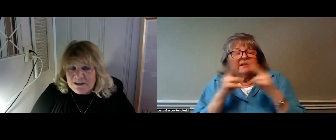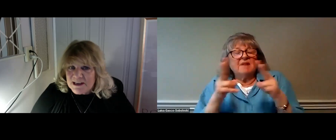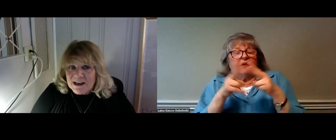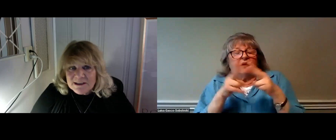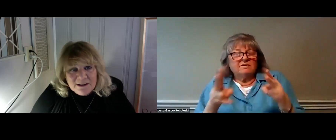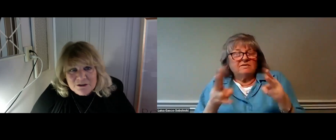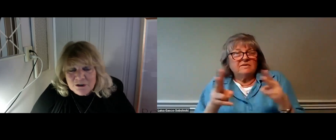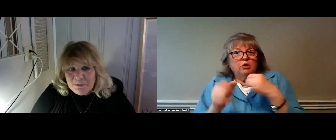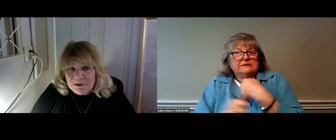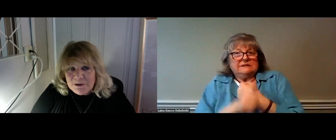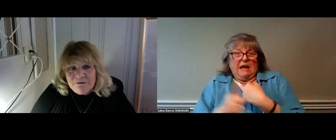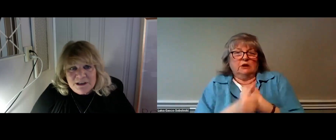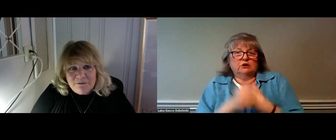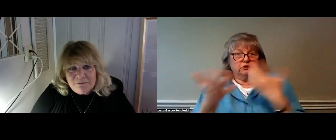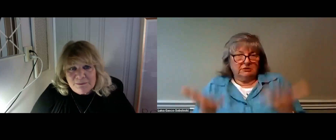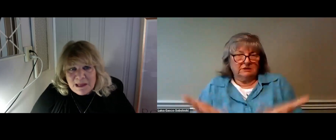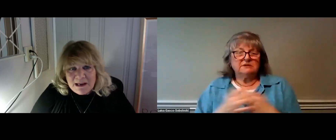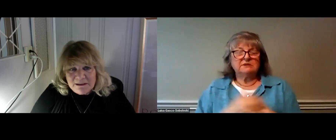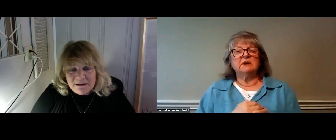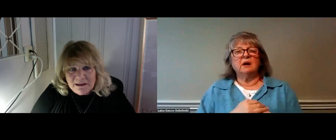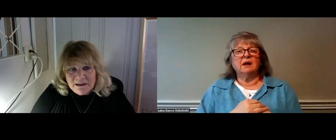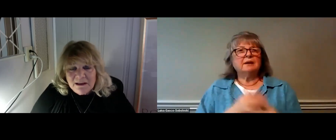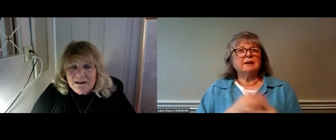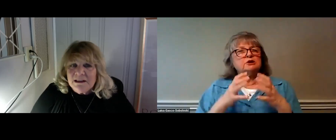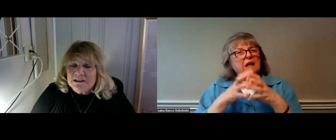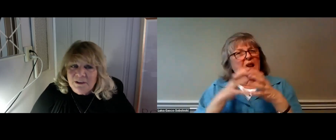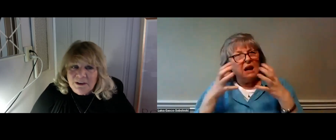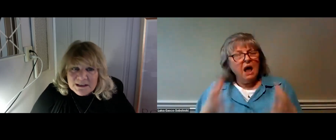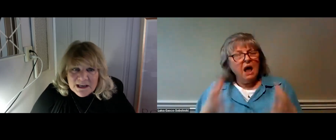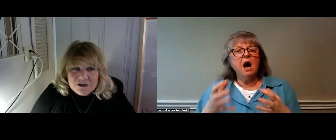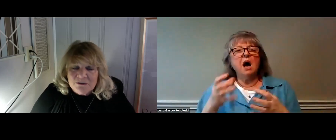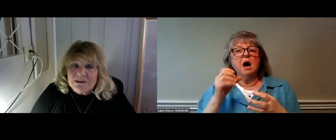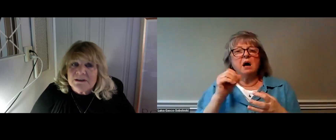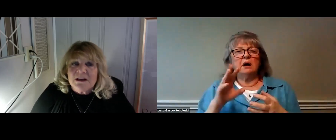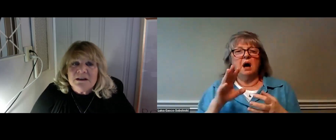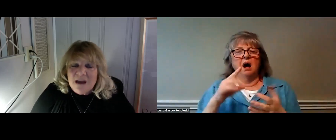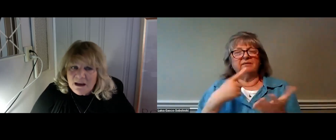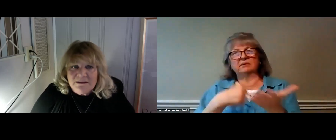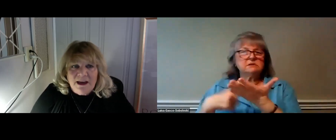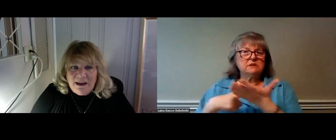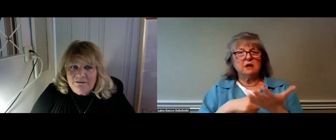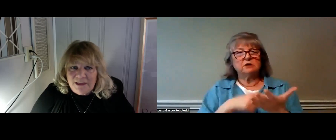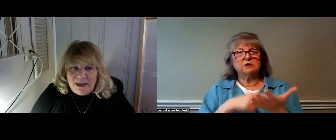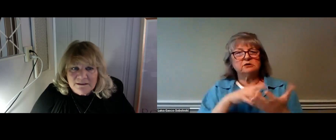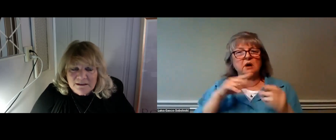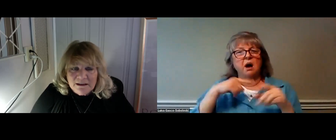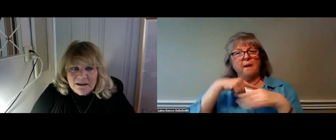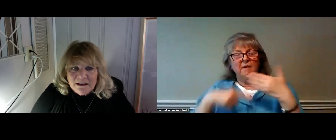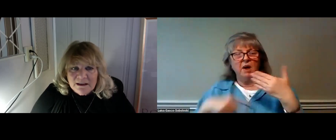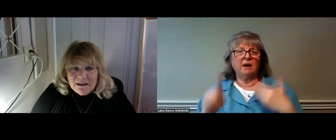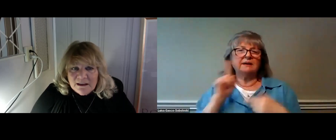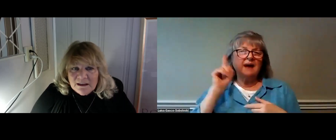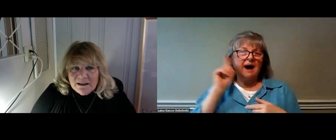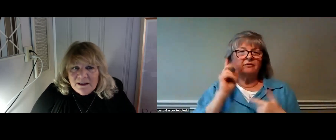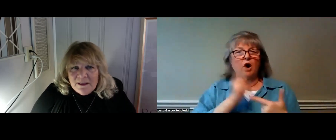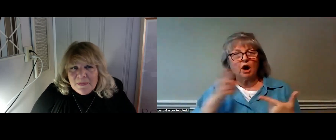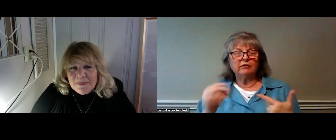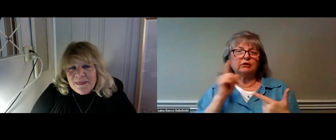tactile interpreting for deaf-blind. It's very dangerous not to have that. There